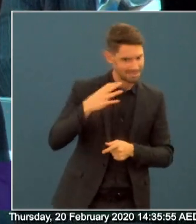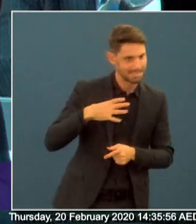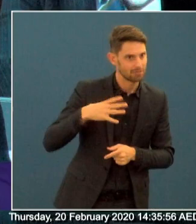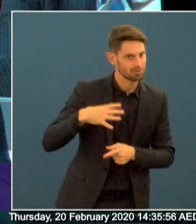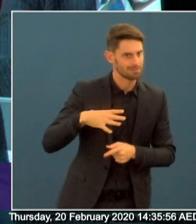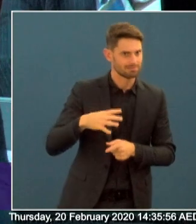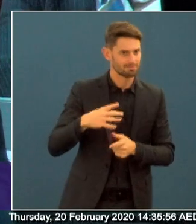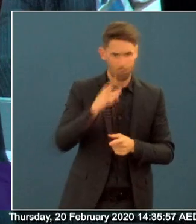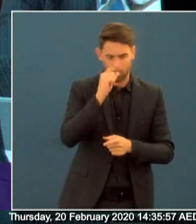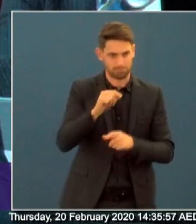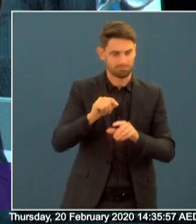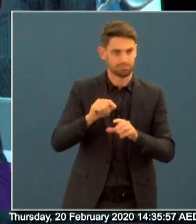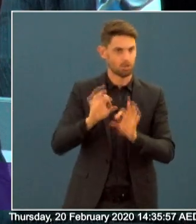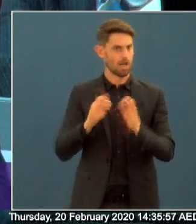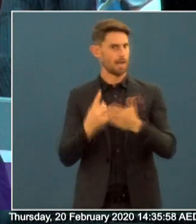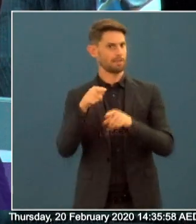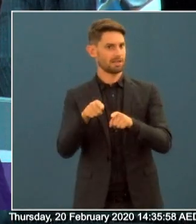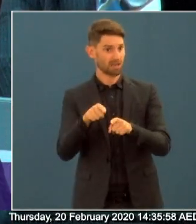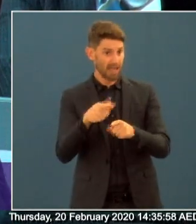but was there anything specific that we hadn't covered earlier